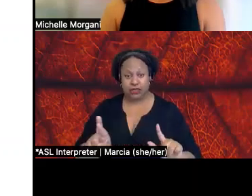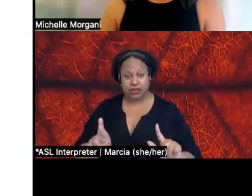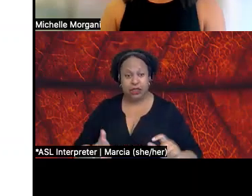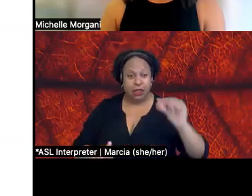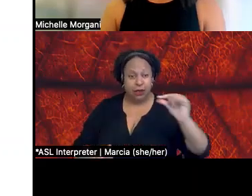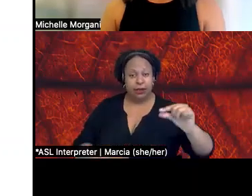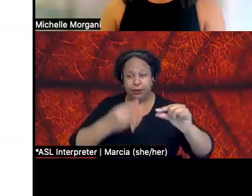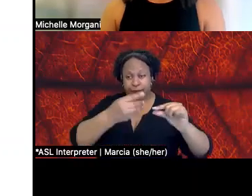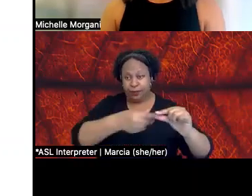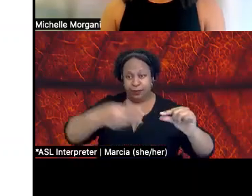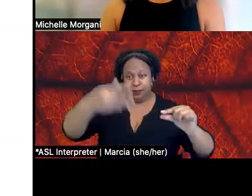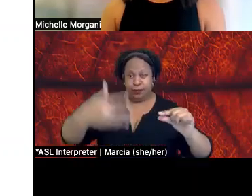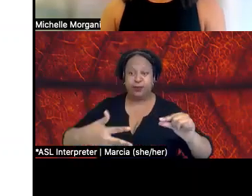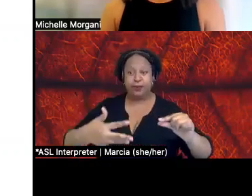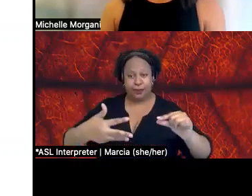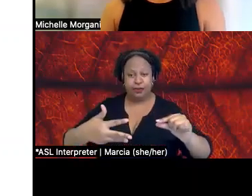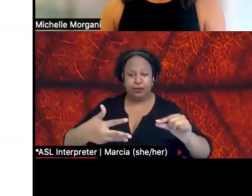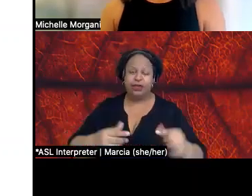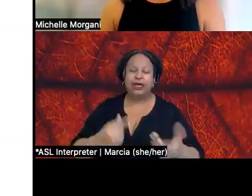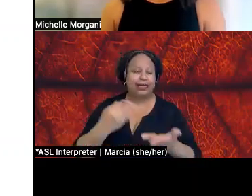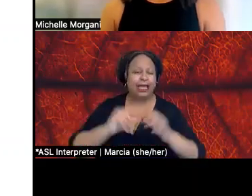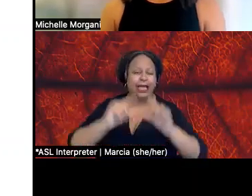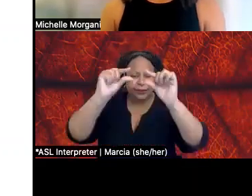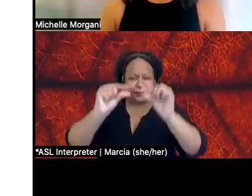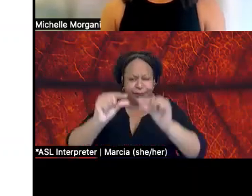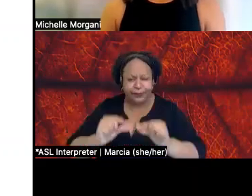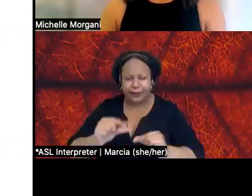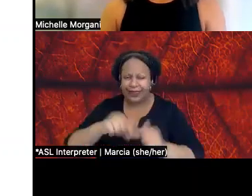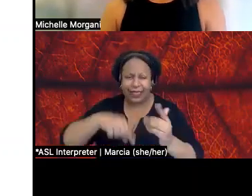It is far too small to read, so please don't try.